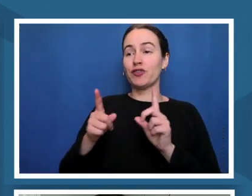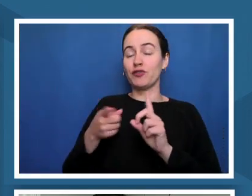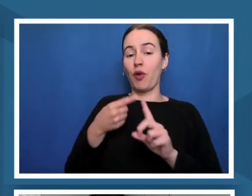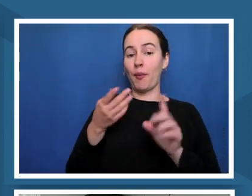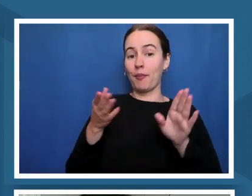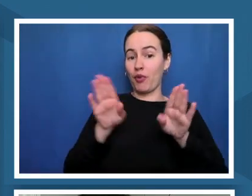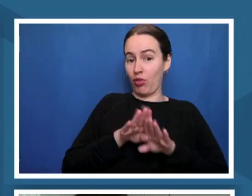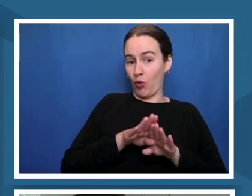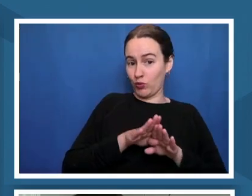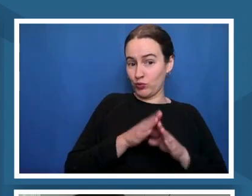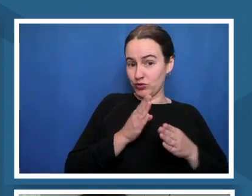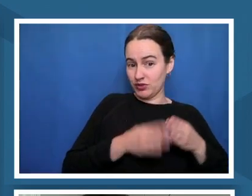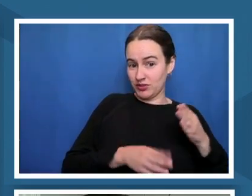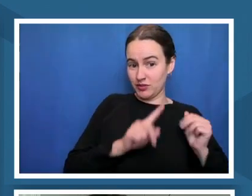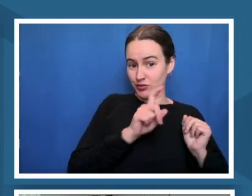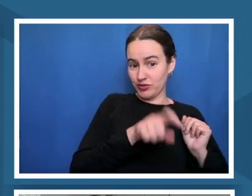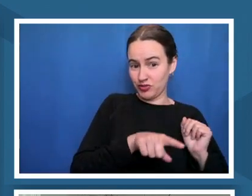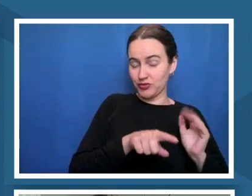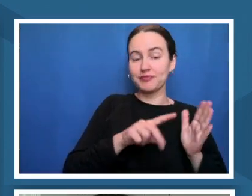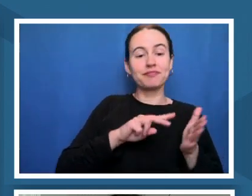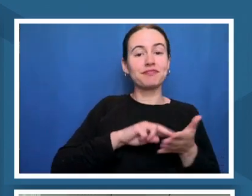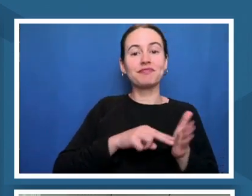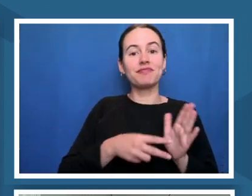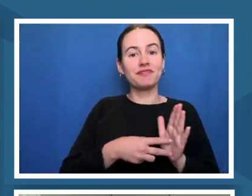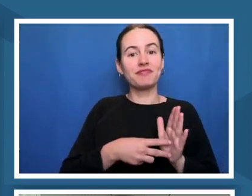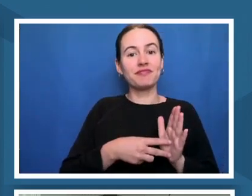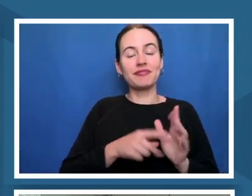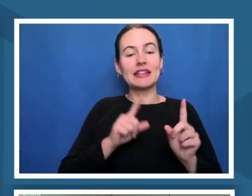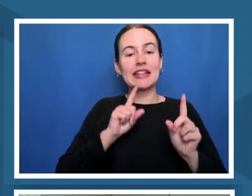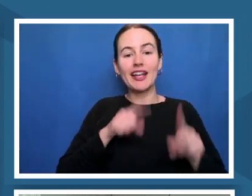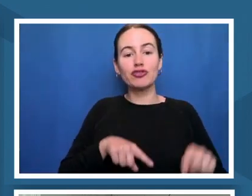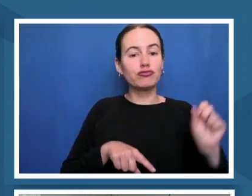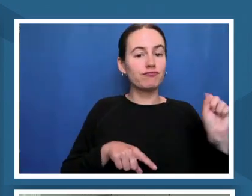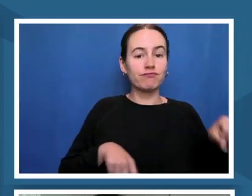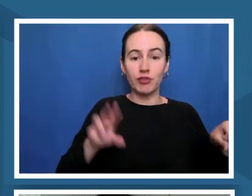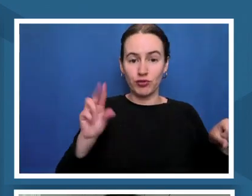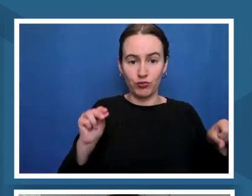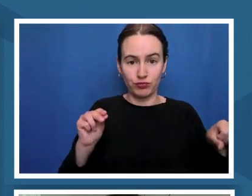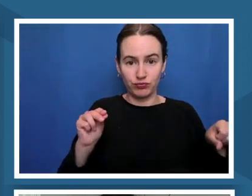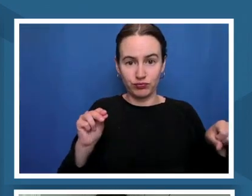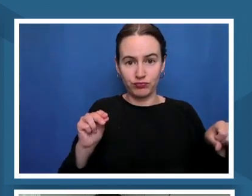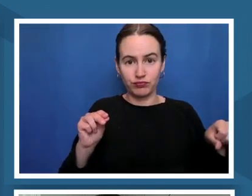the resulting answer is binary yes or no